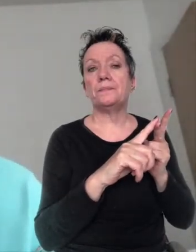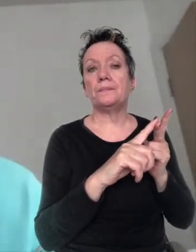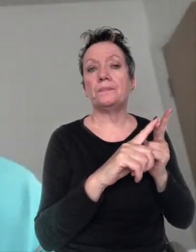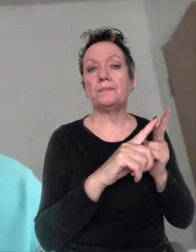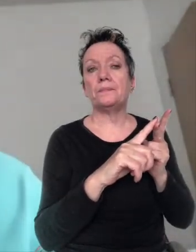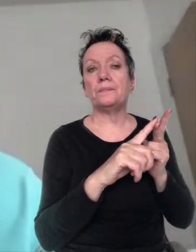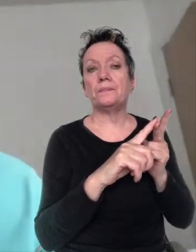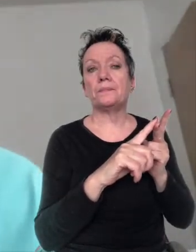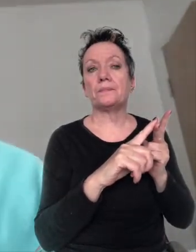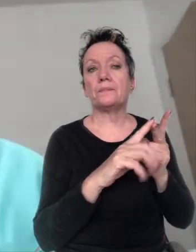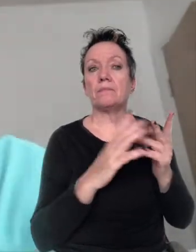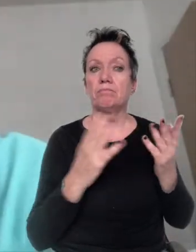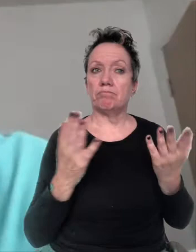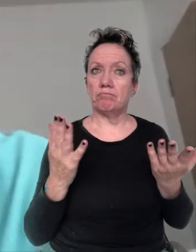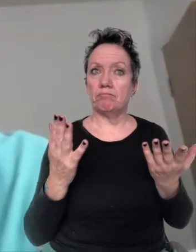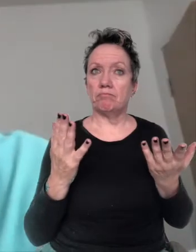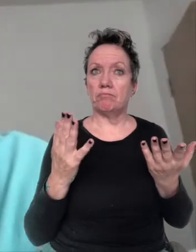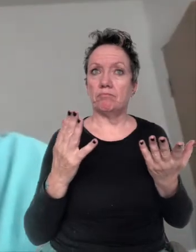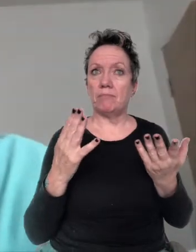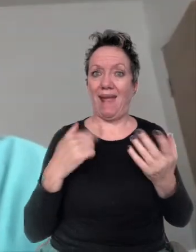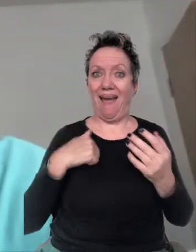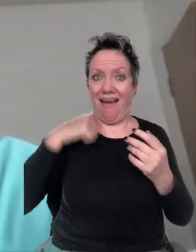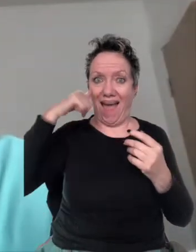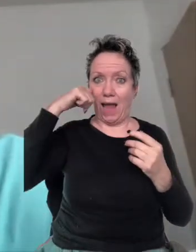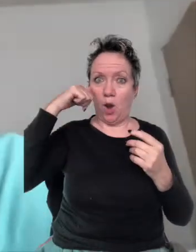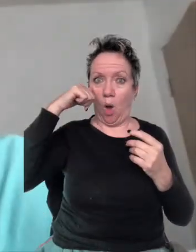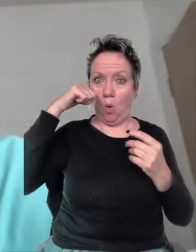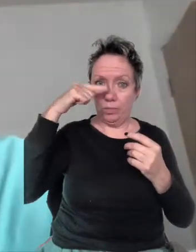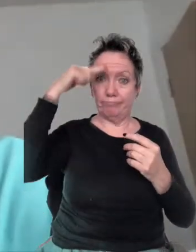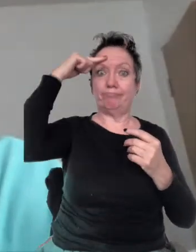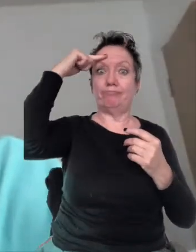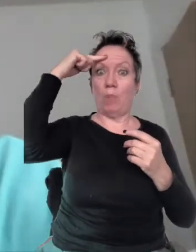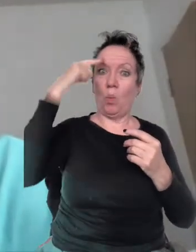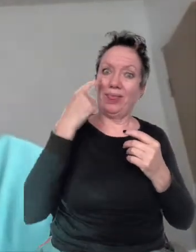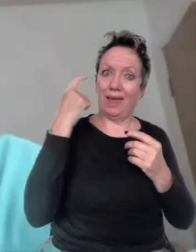This is at the forefront of our thoughts at the minute, but how do we keep, how do we keep it going?